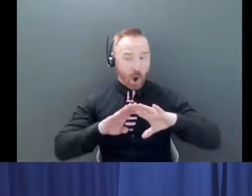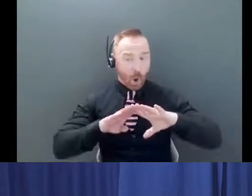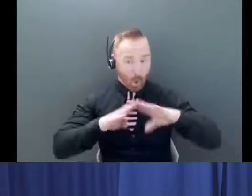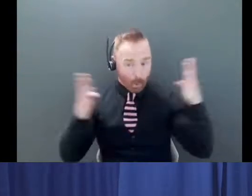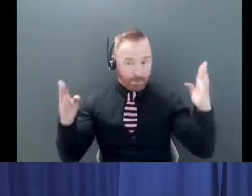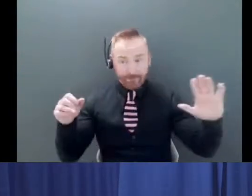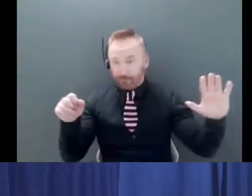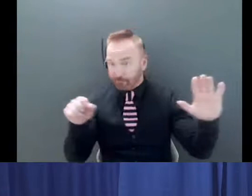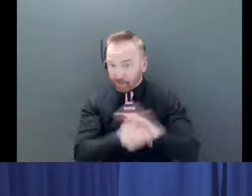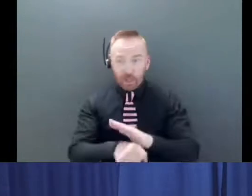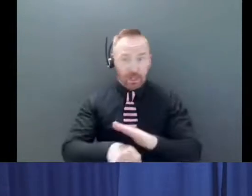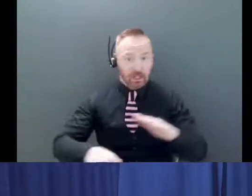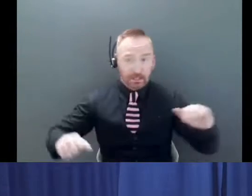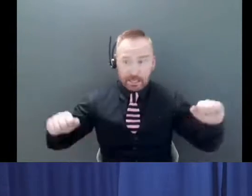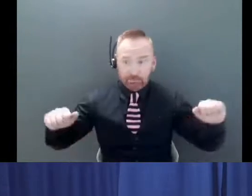website. Is says no physical distancing